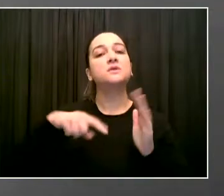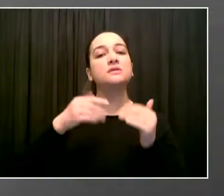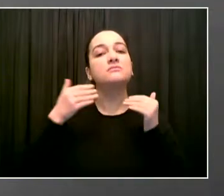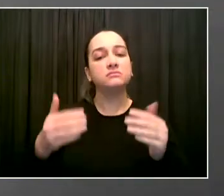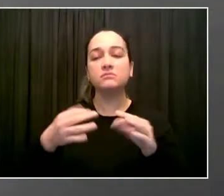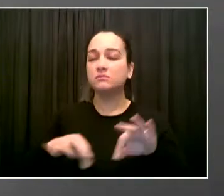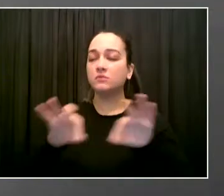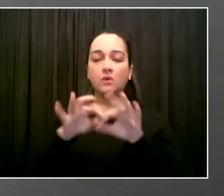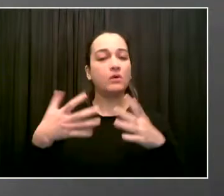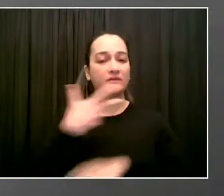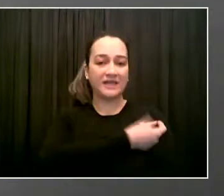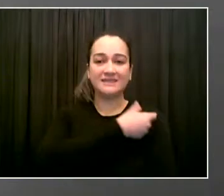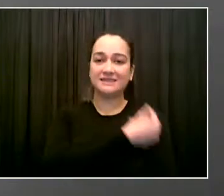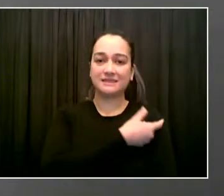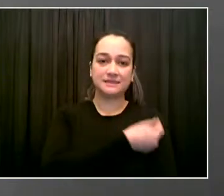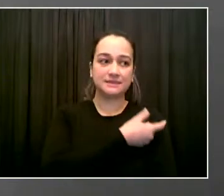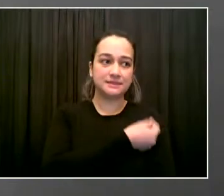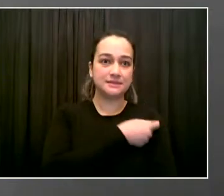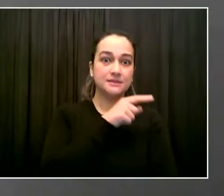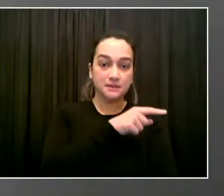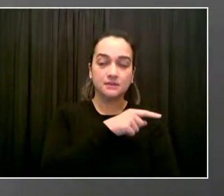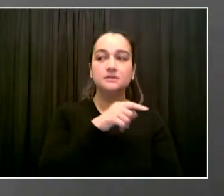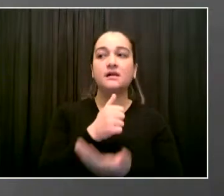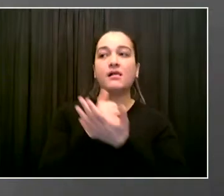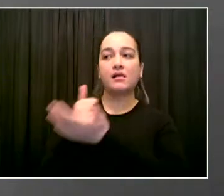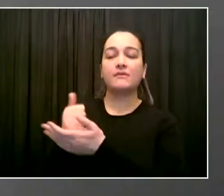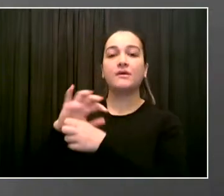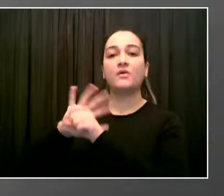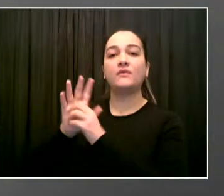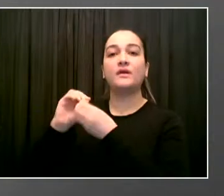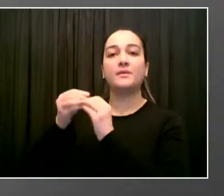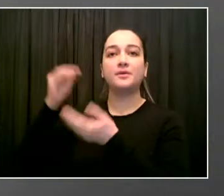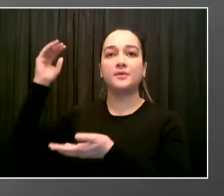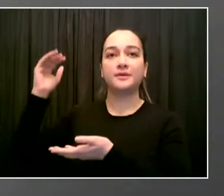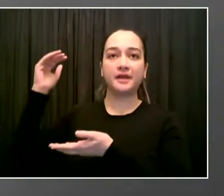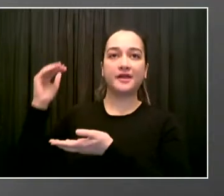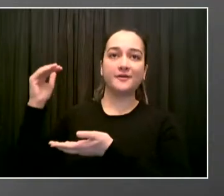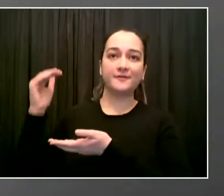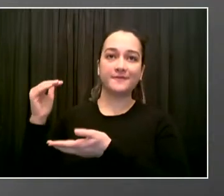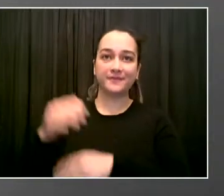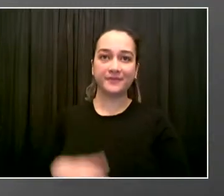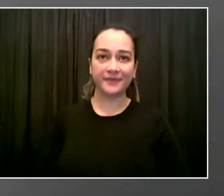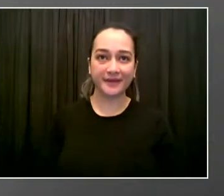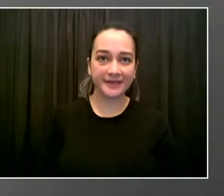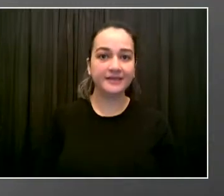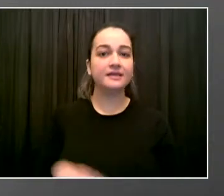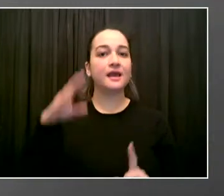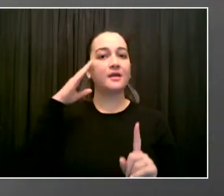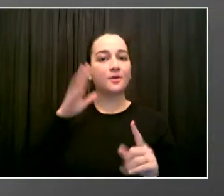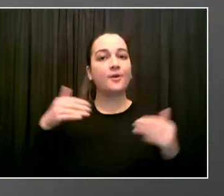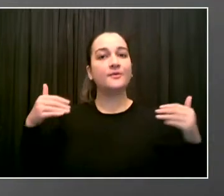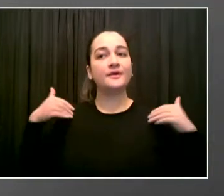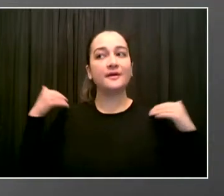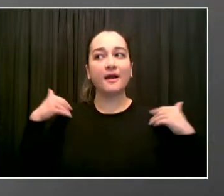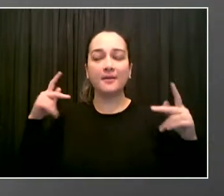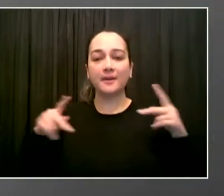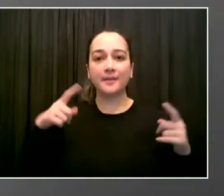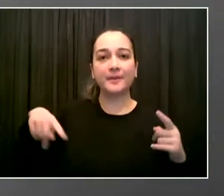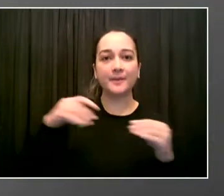INFECTIONS